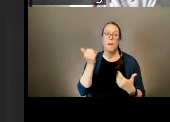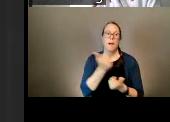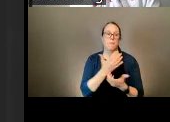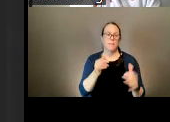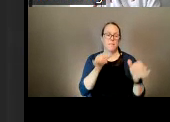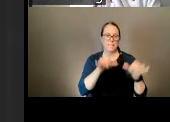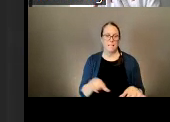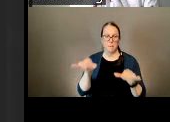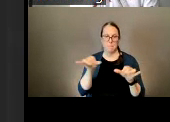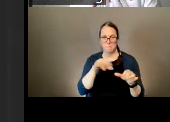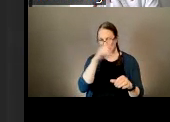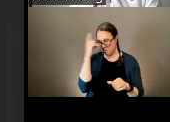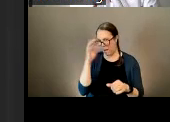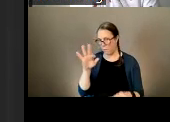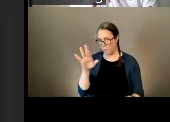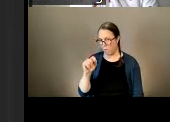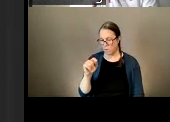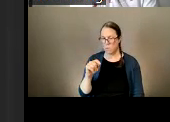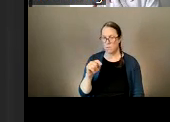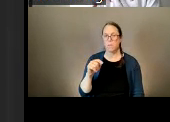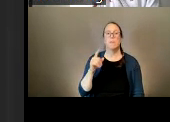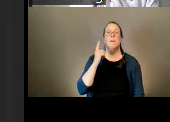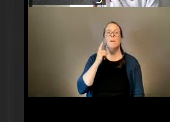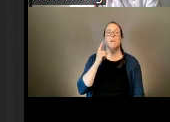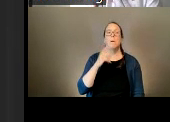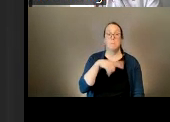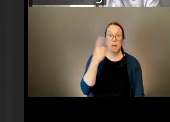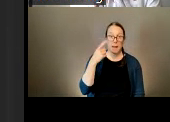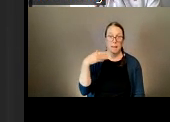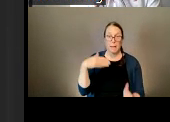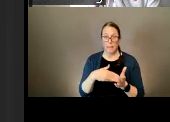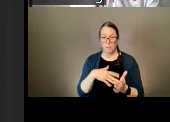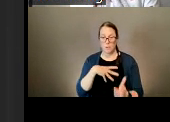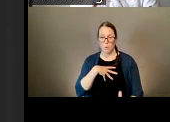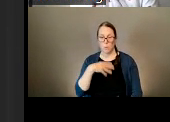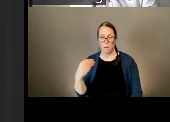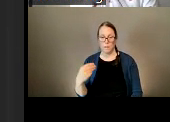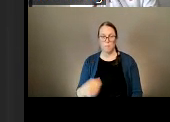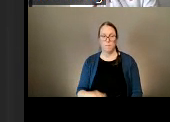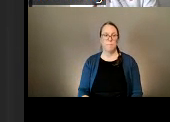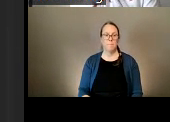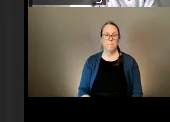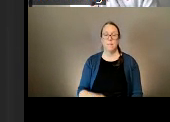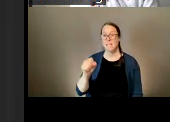that is black against a white background for high contrast. And we have improved the font style from something,